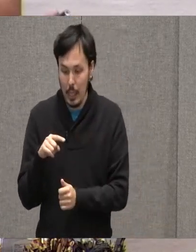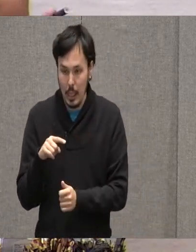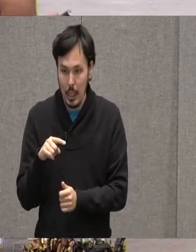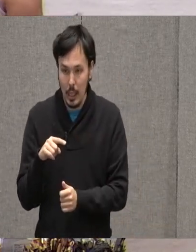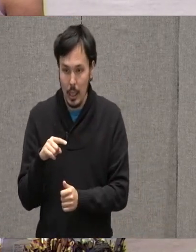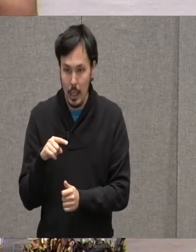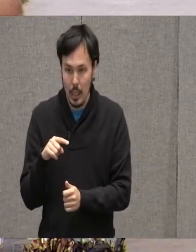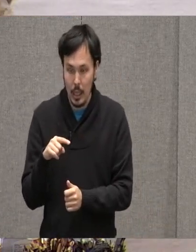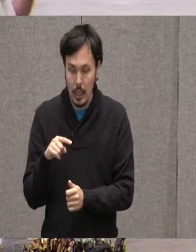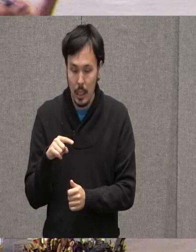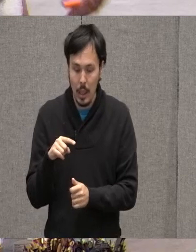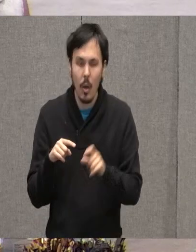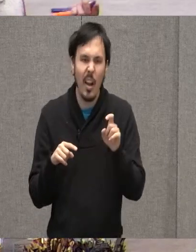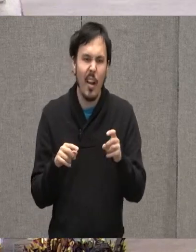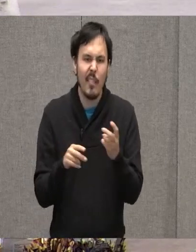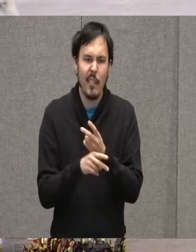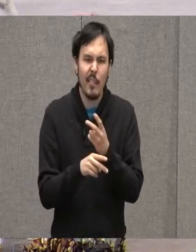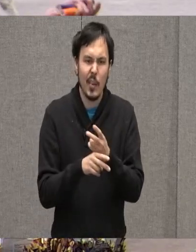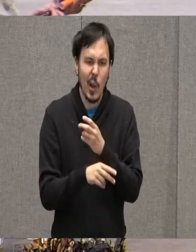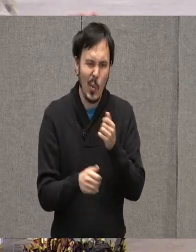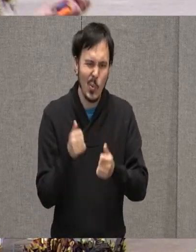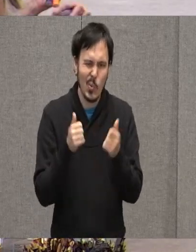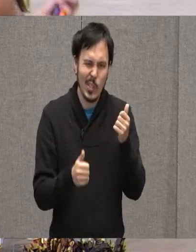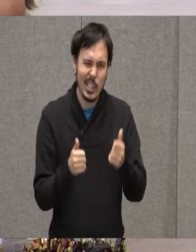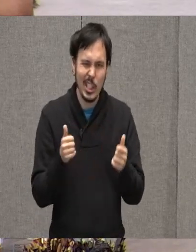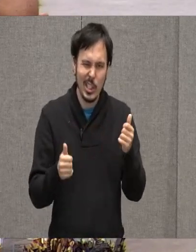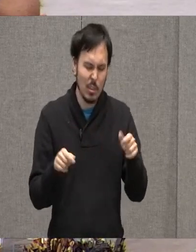and then we got to figure out which one sleeps more.